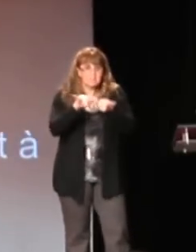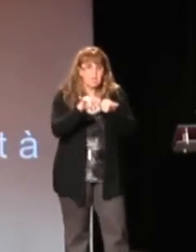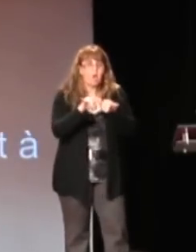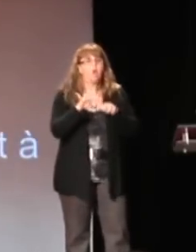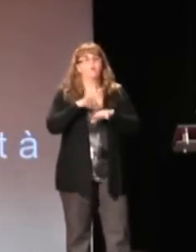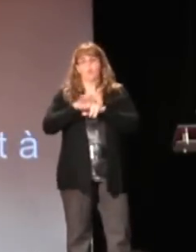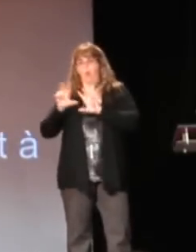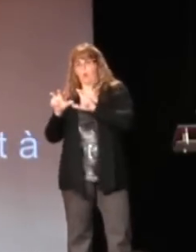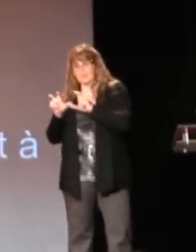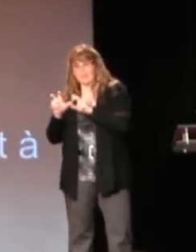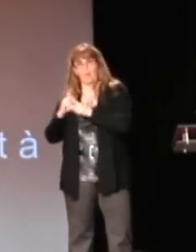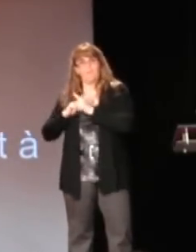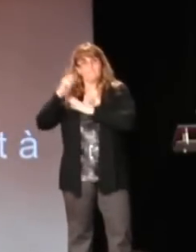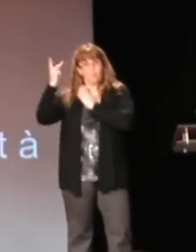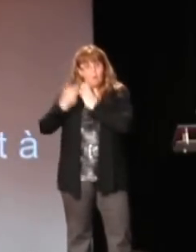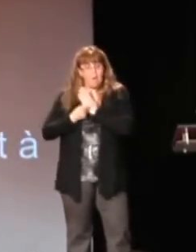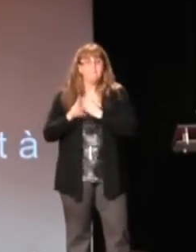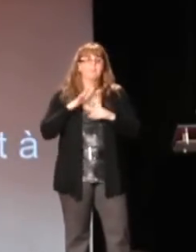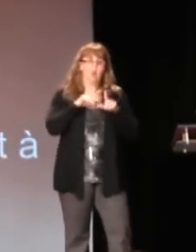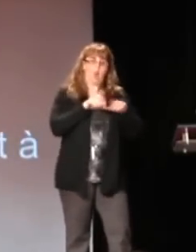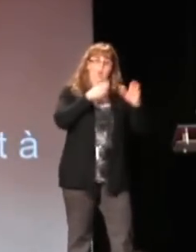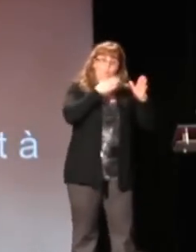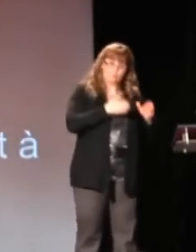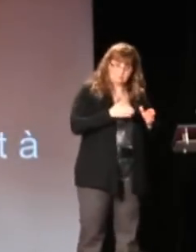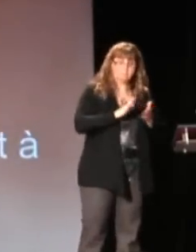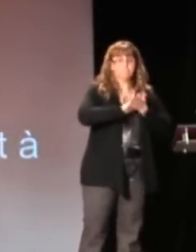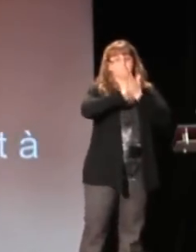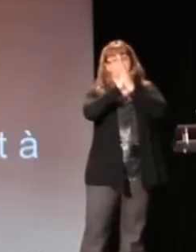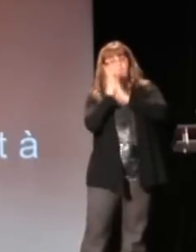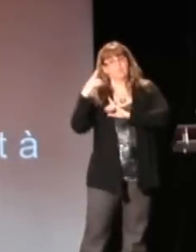...in order to bring this technology to maturity.